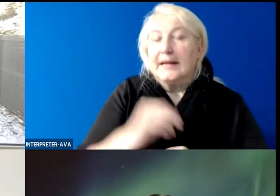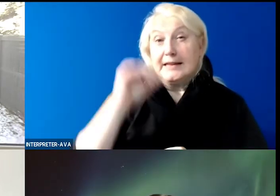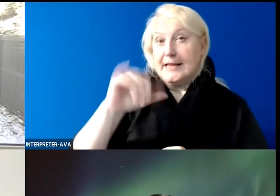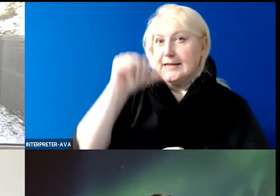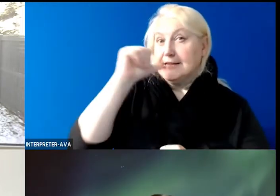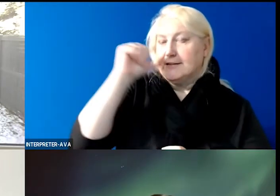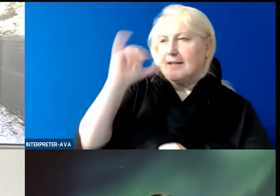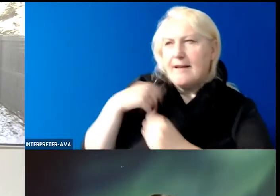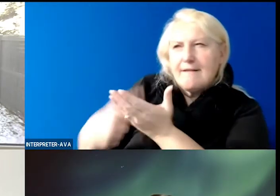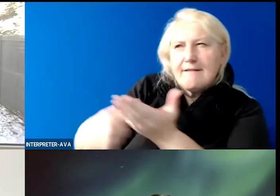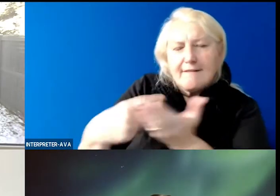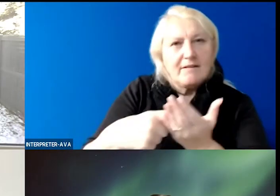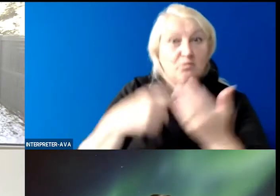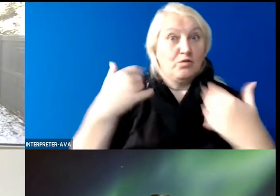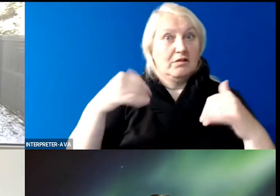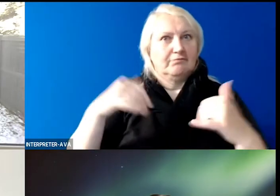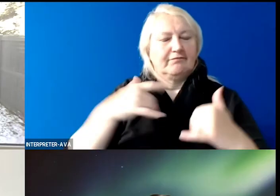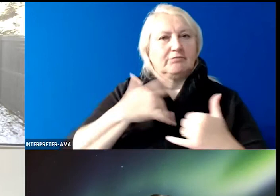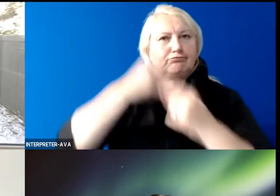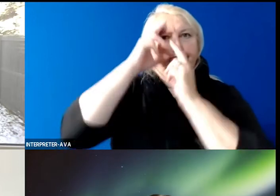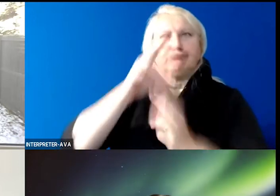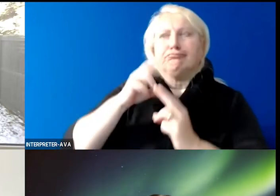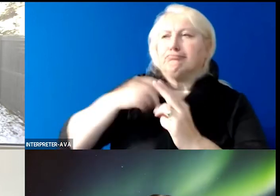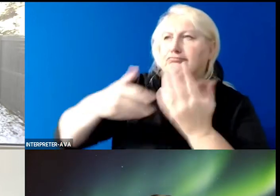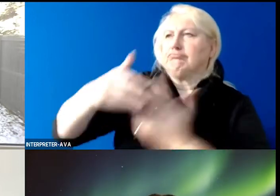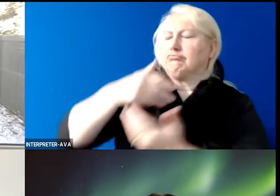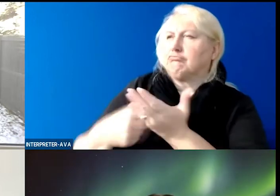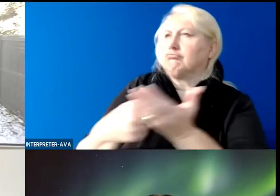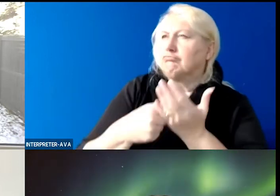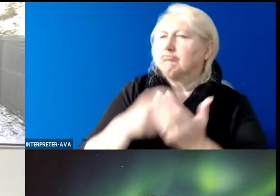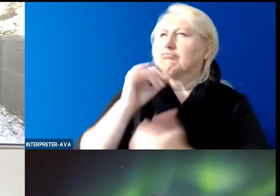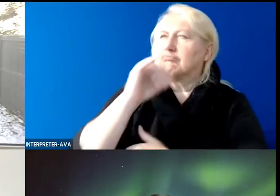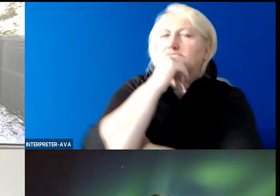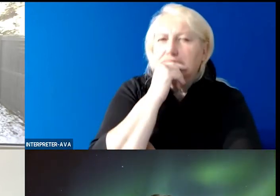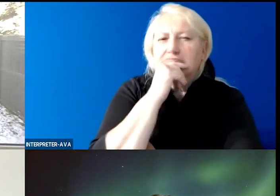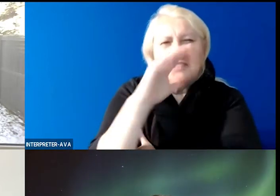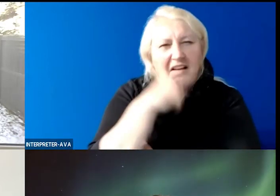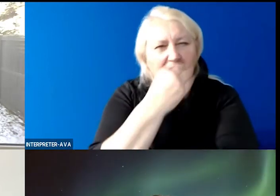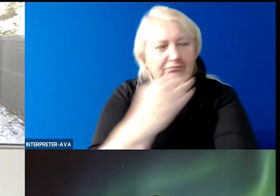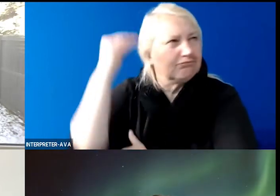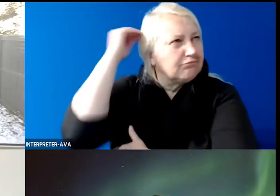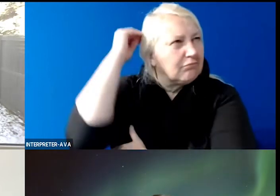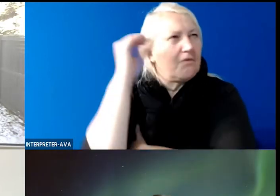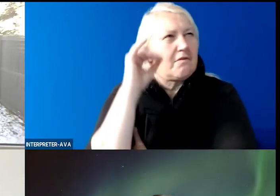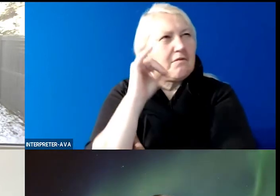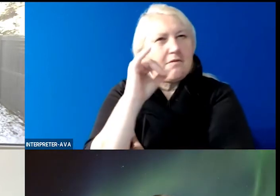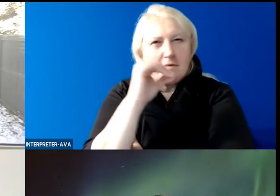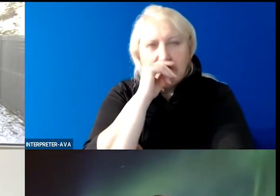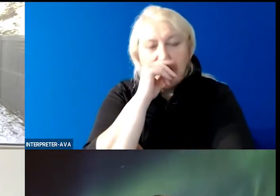being a part of it, it reminded me, or I thought about today's conversation that will be guided by